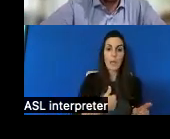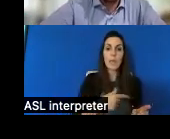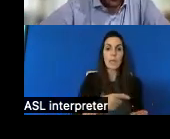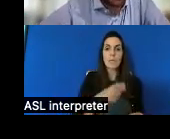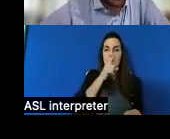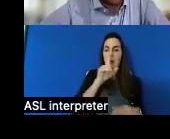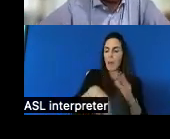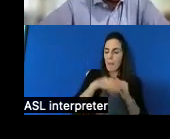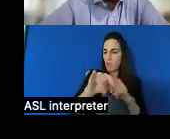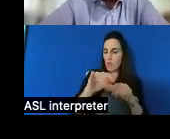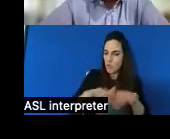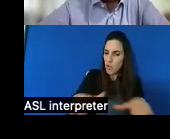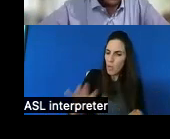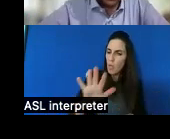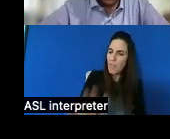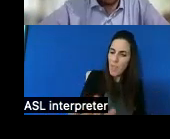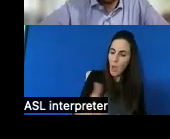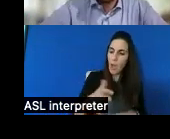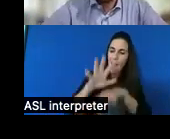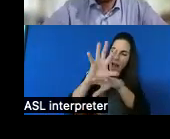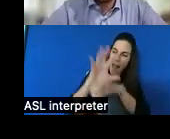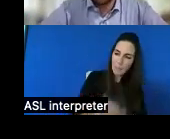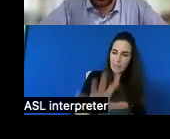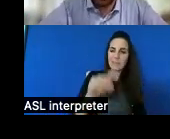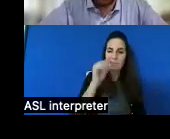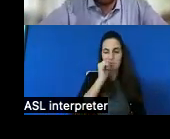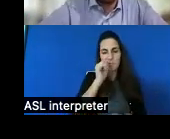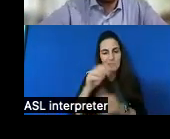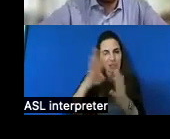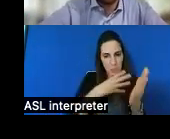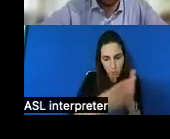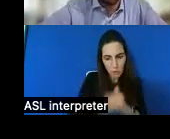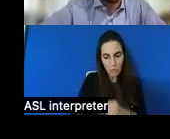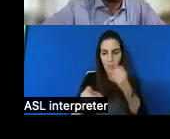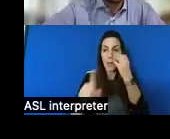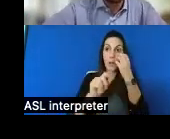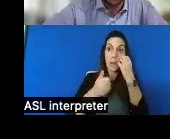their habits what's their day-to-day schedule where do they go you know for school who's their